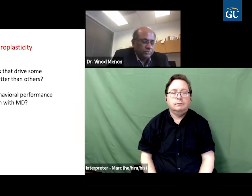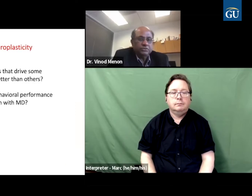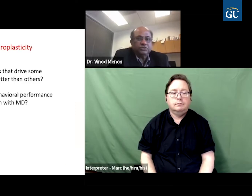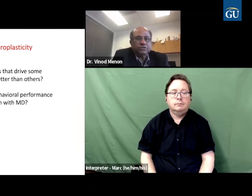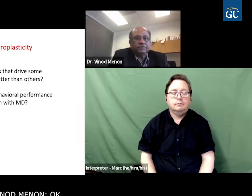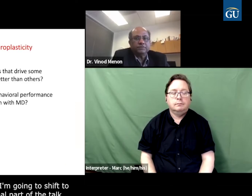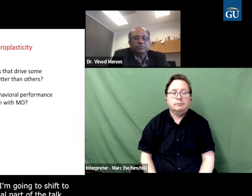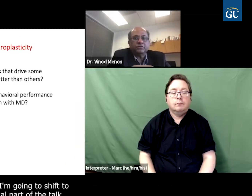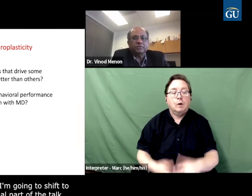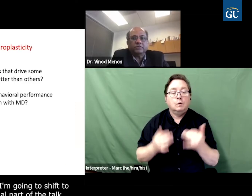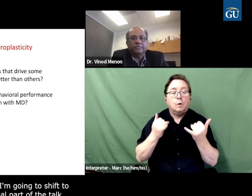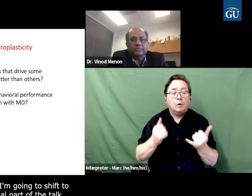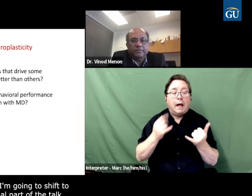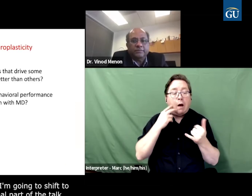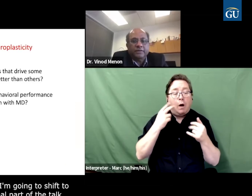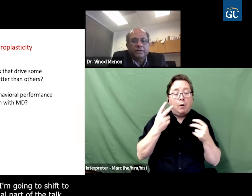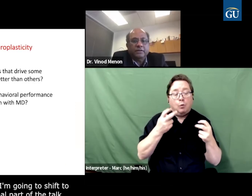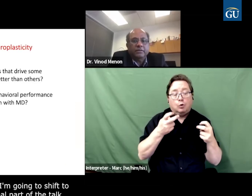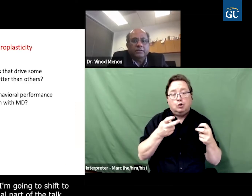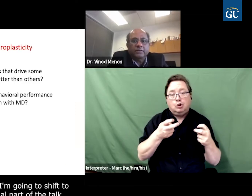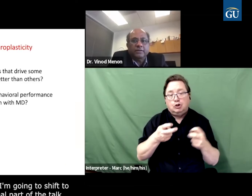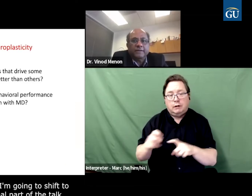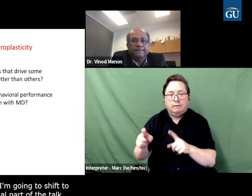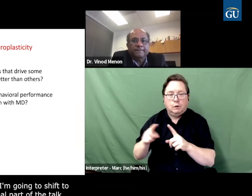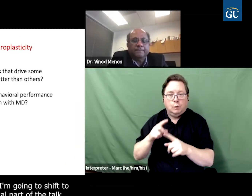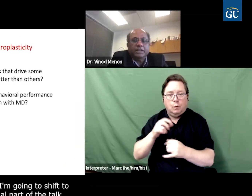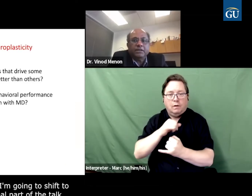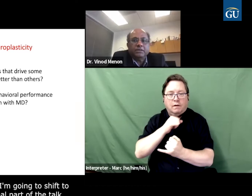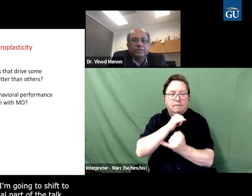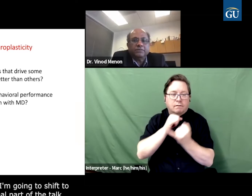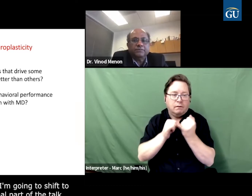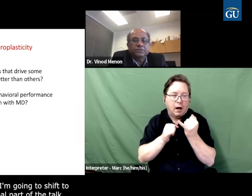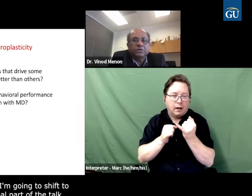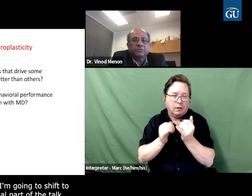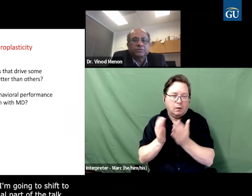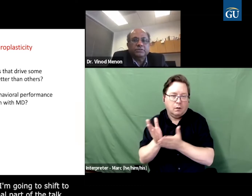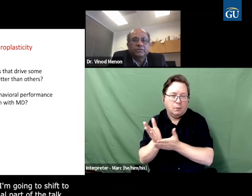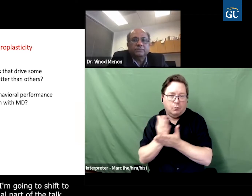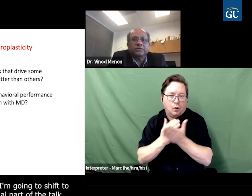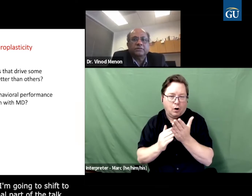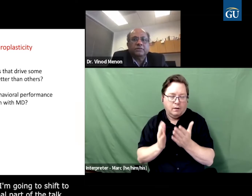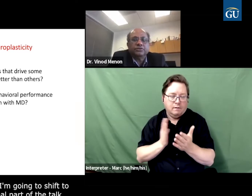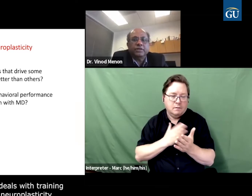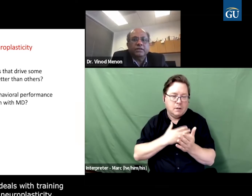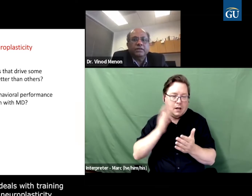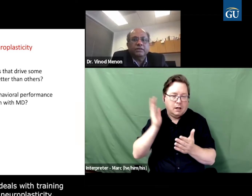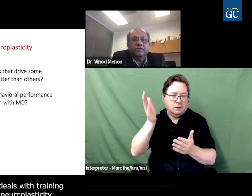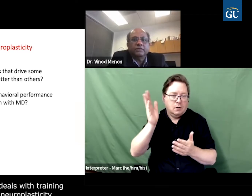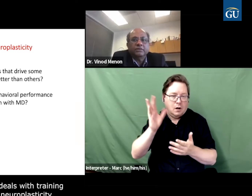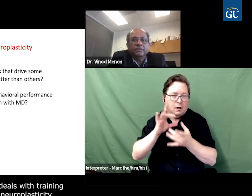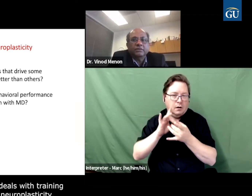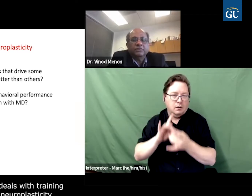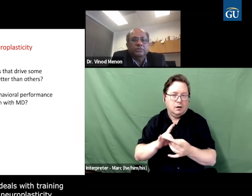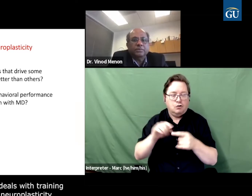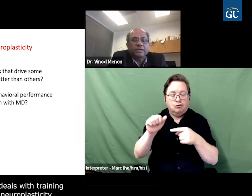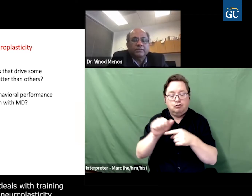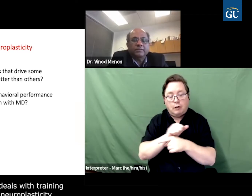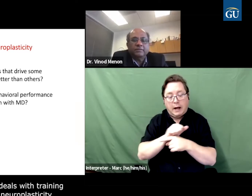okay so now i'm going to shift to the the final part of the talk which deals with our